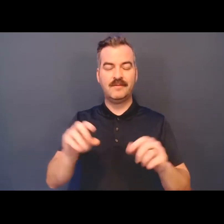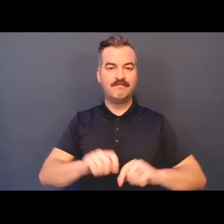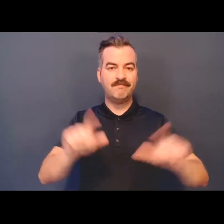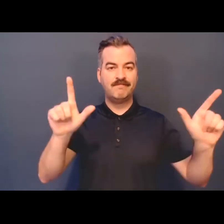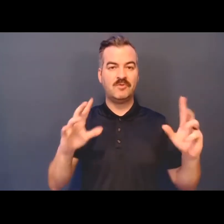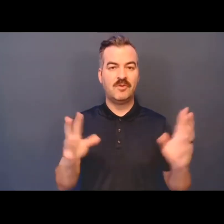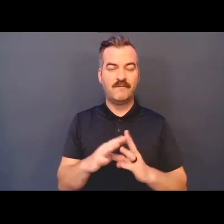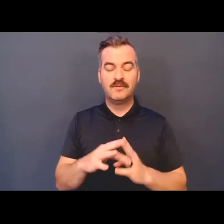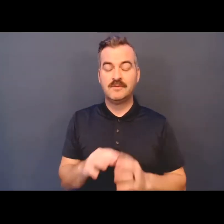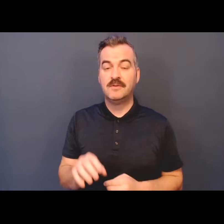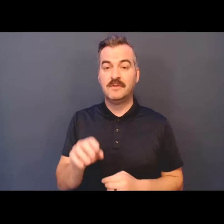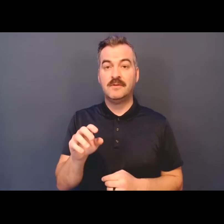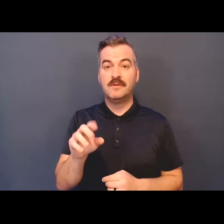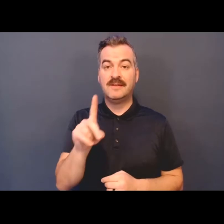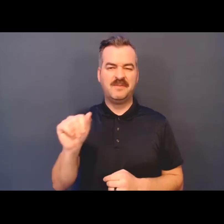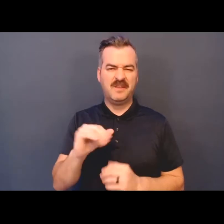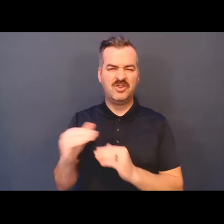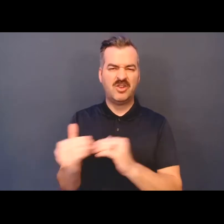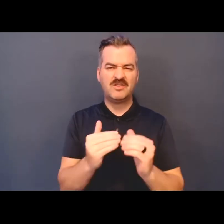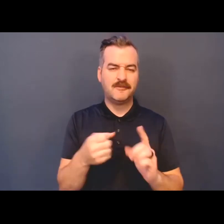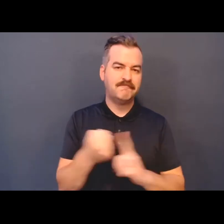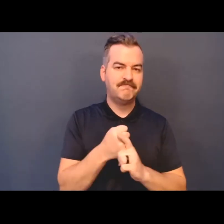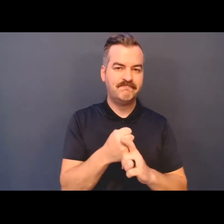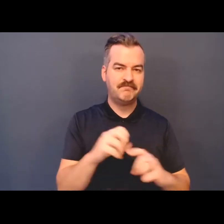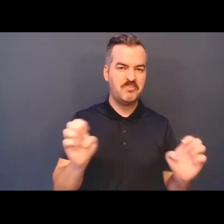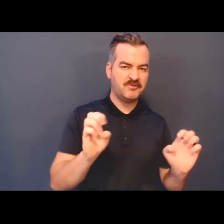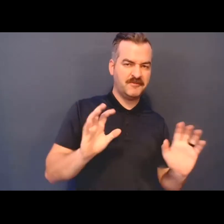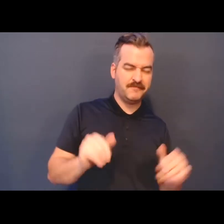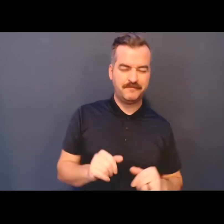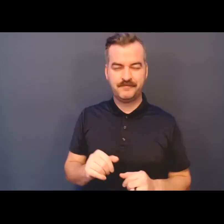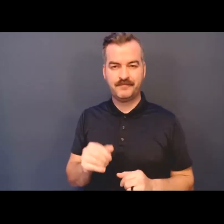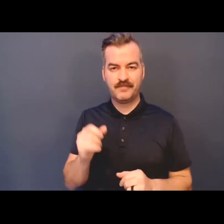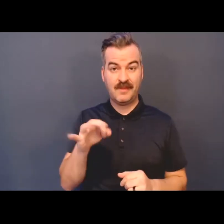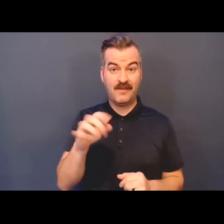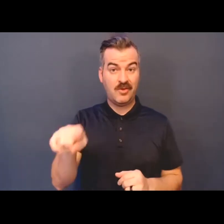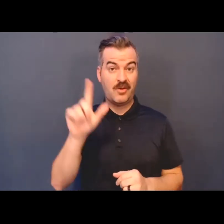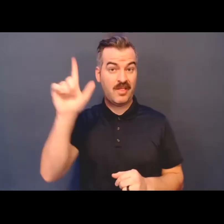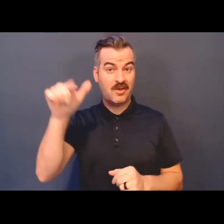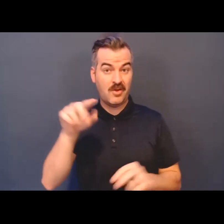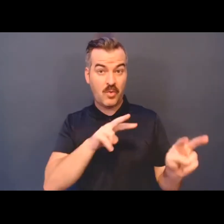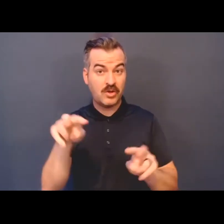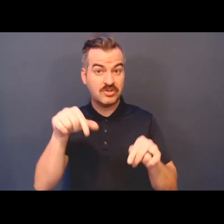conditions. For those of you joining us after the fact on YouTube, where you're seeing each